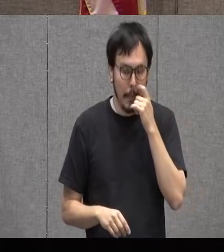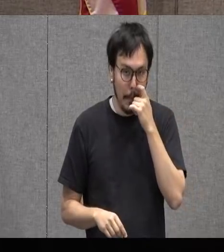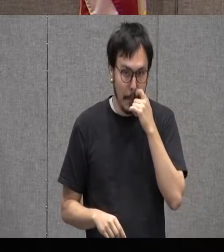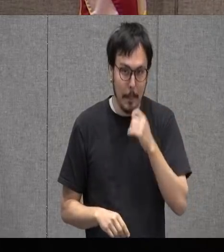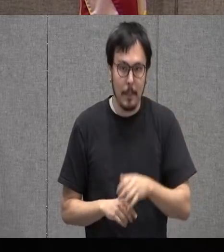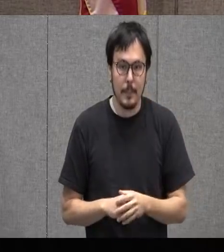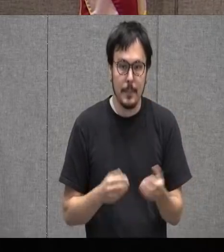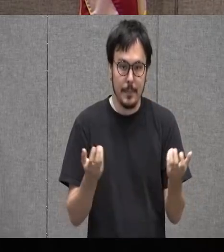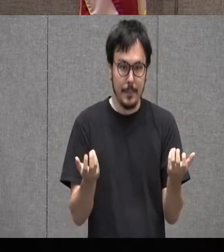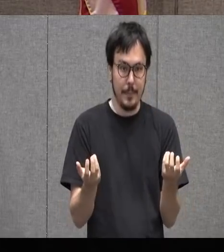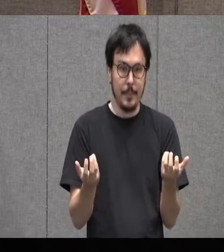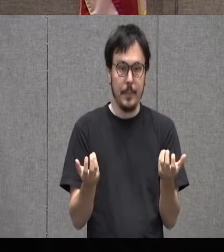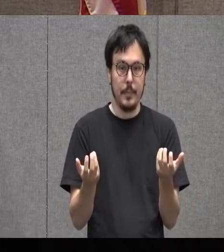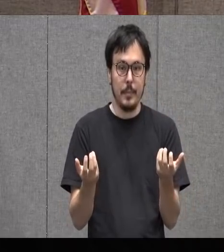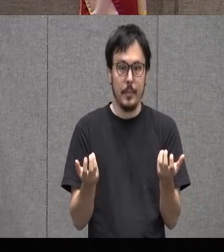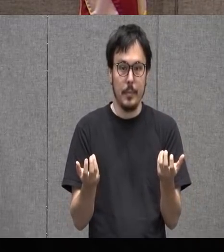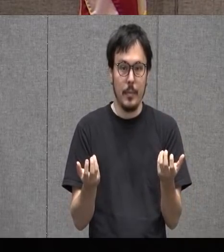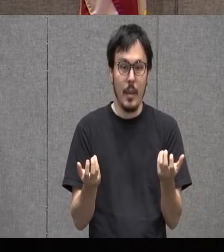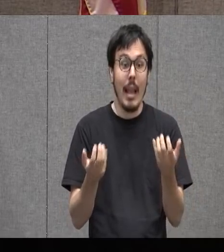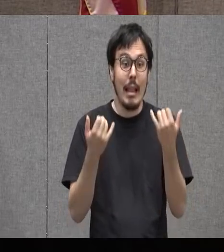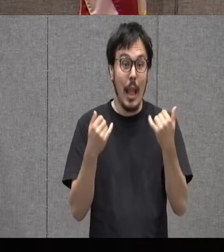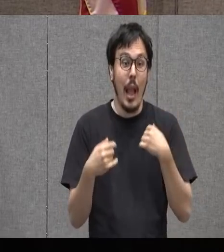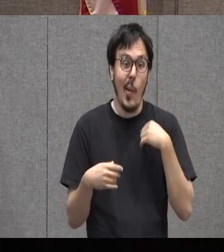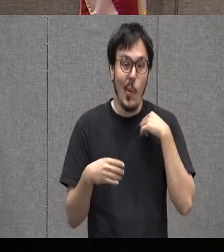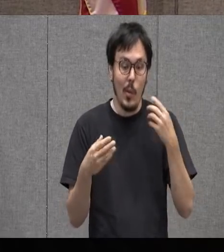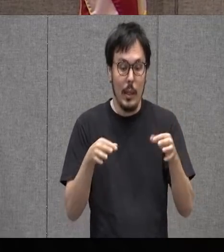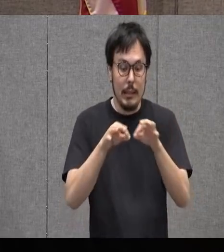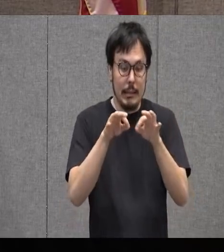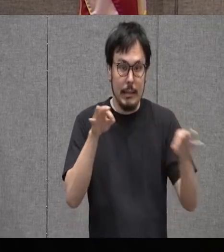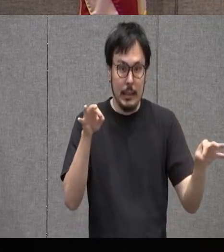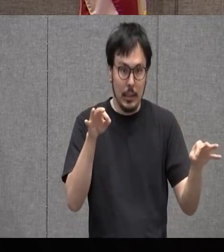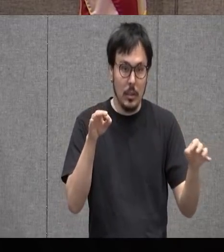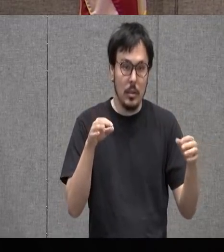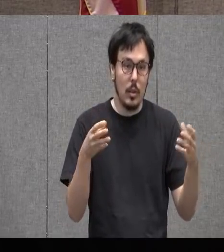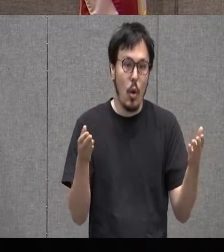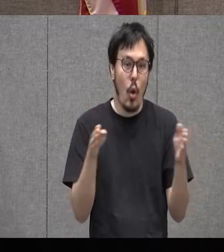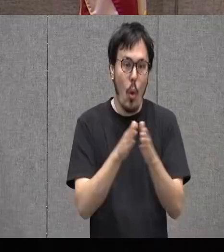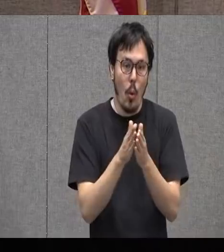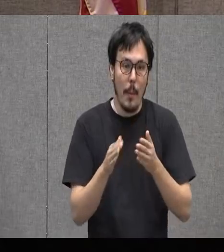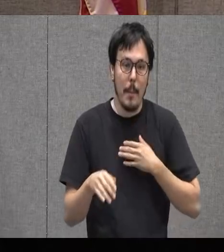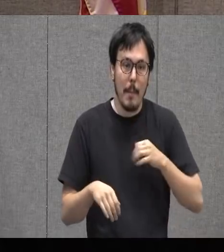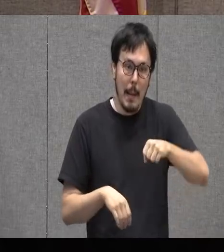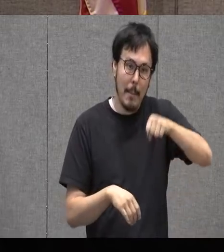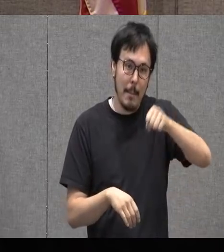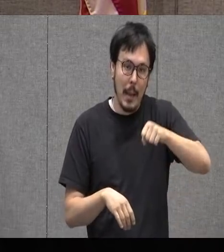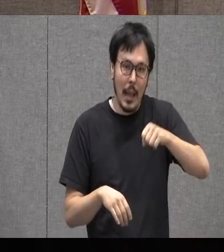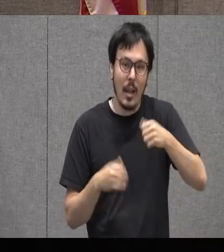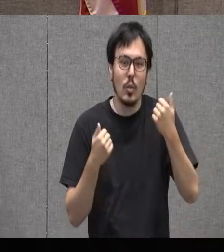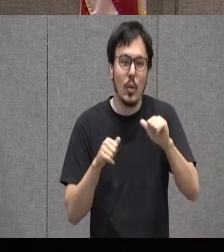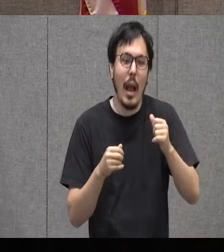And I'm going to completely seal my bag, try to get as much of the air out as possible.